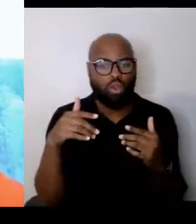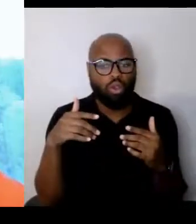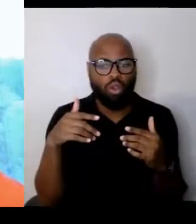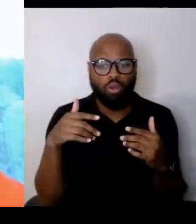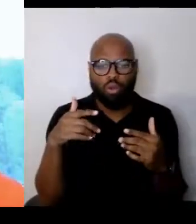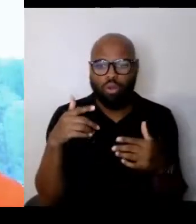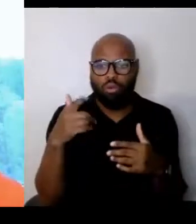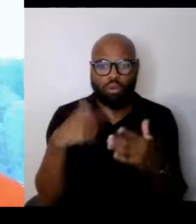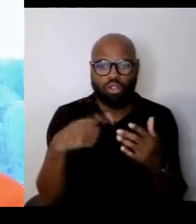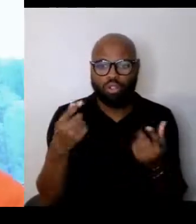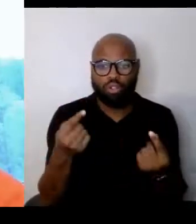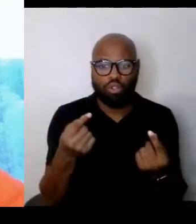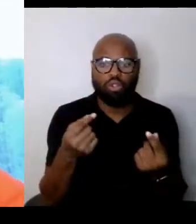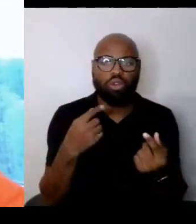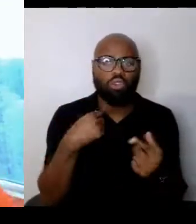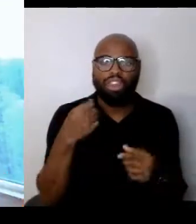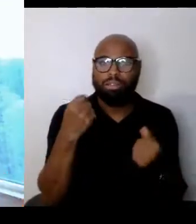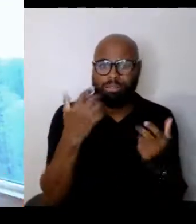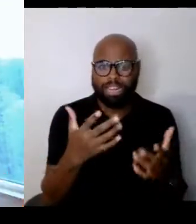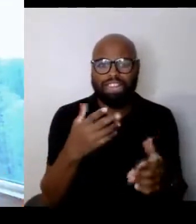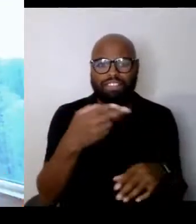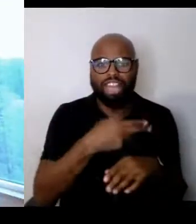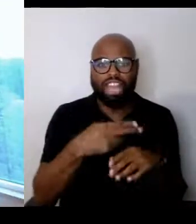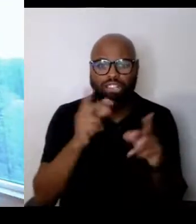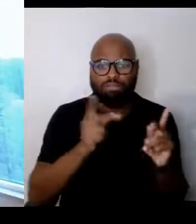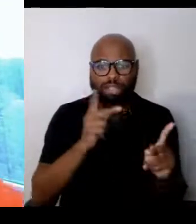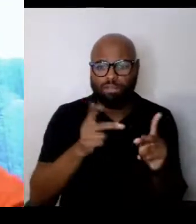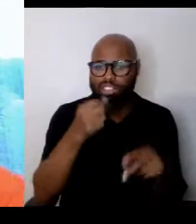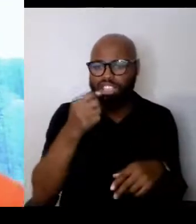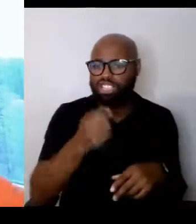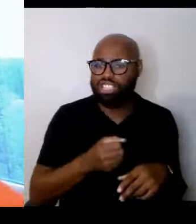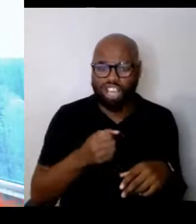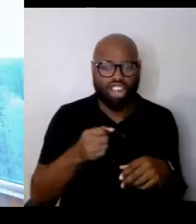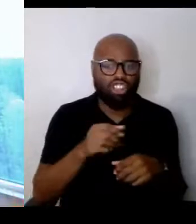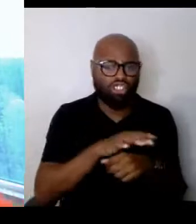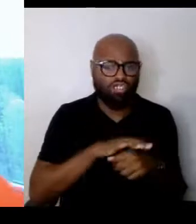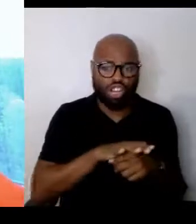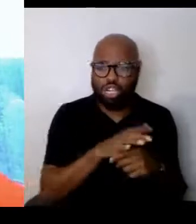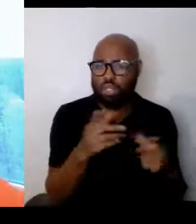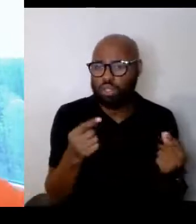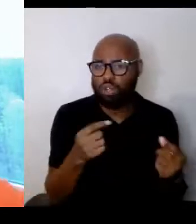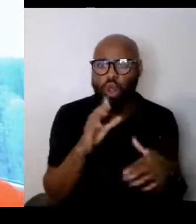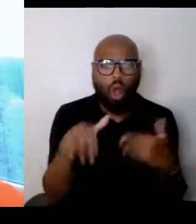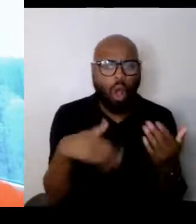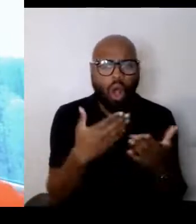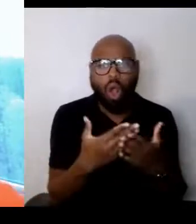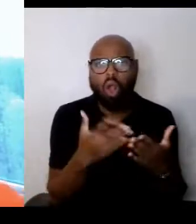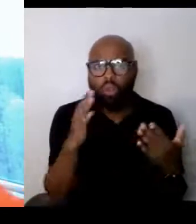at the Southern region. All of those as intentional for us to make a deep assessment